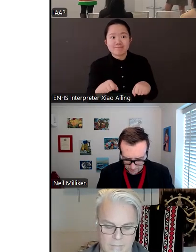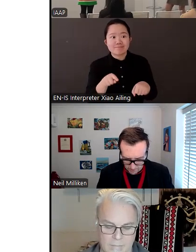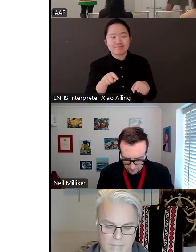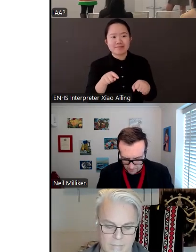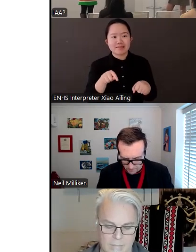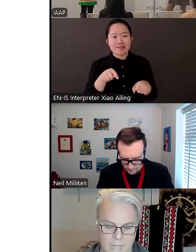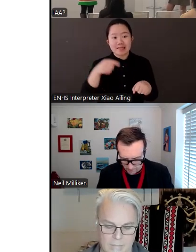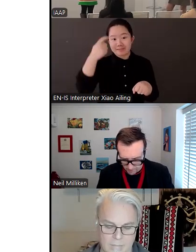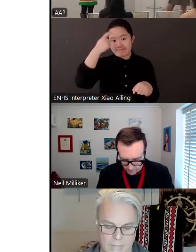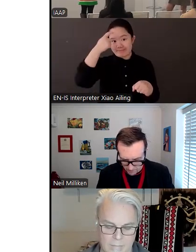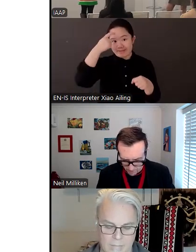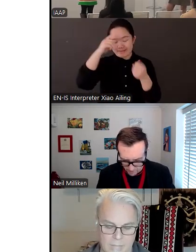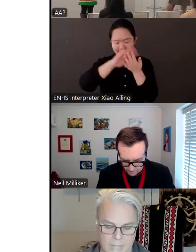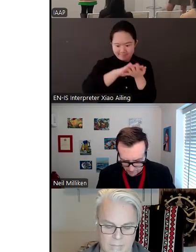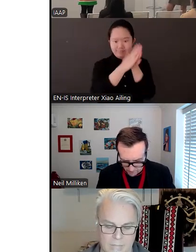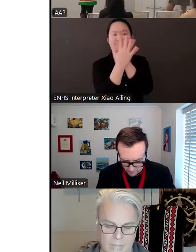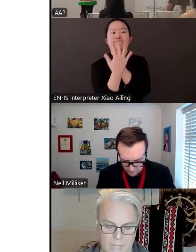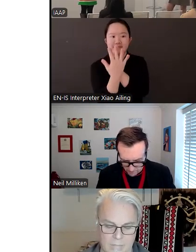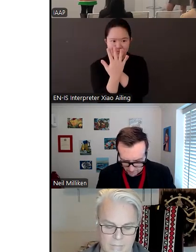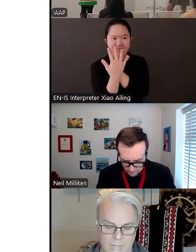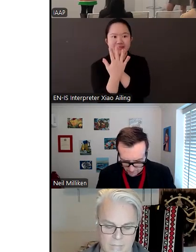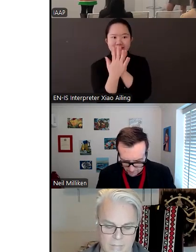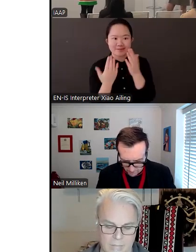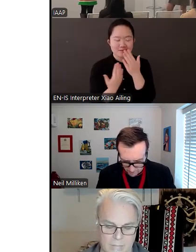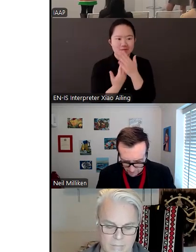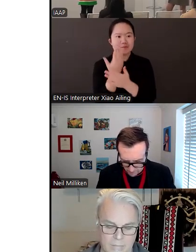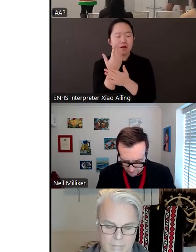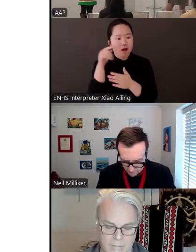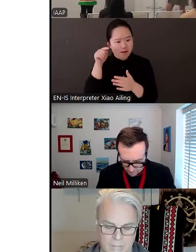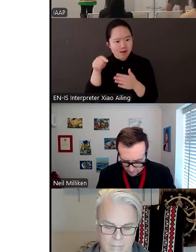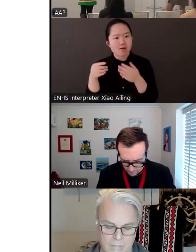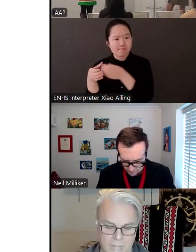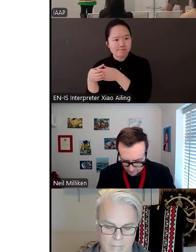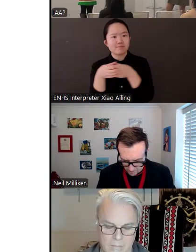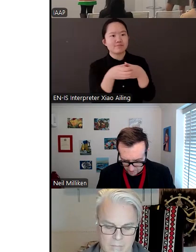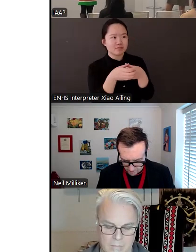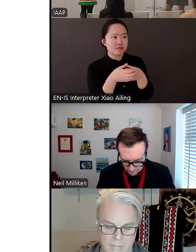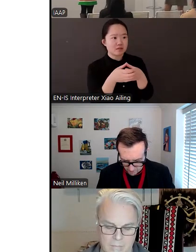also of designing and making interventions and stuff like that. Yeah. Okay.